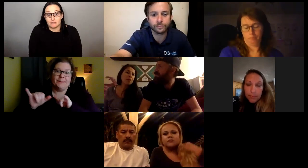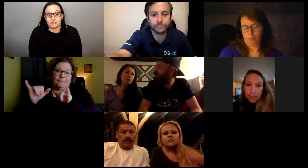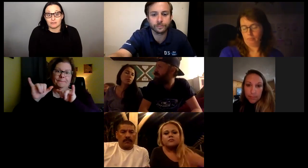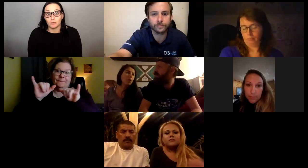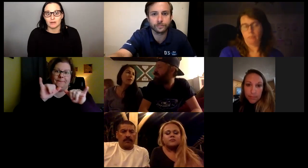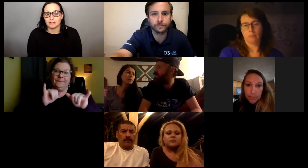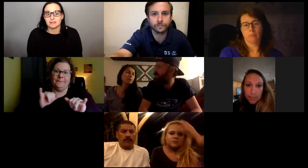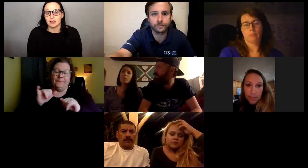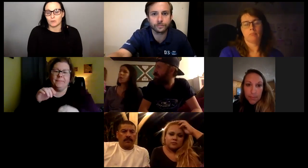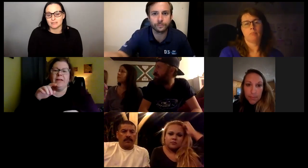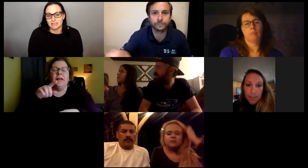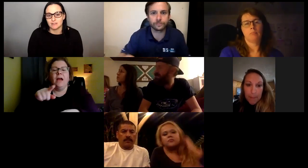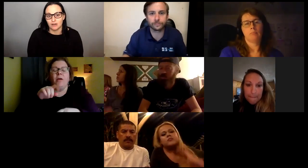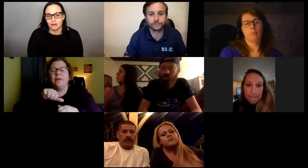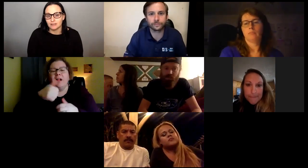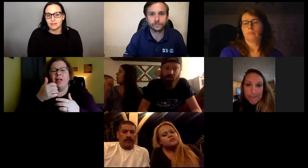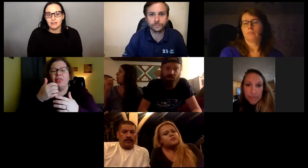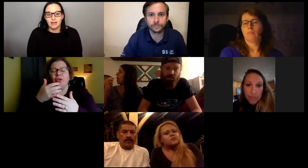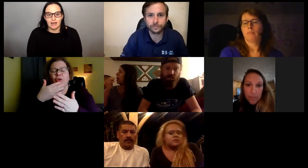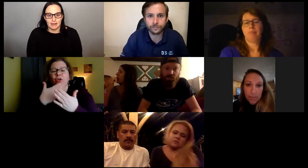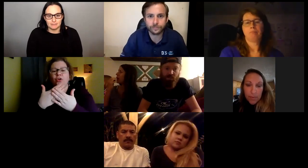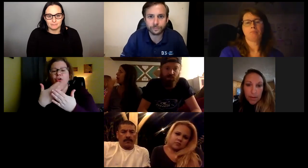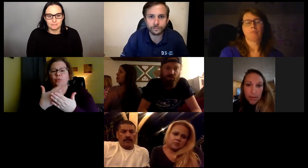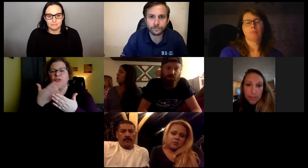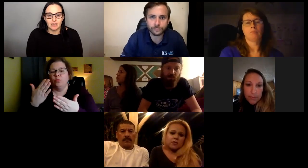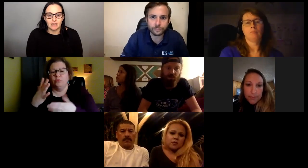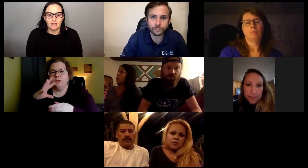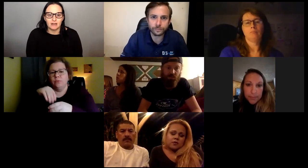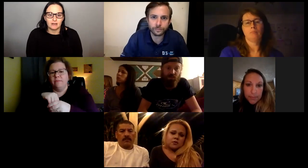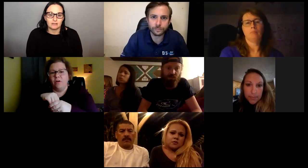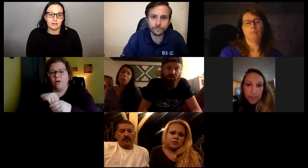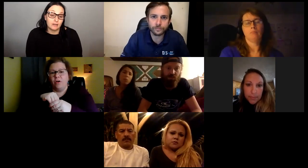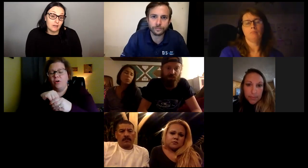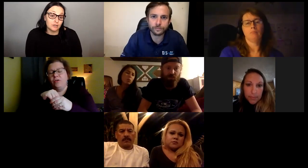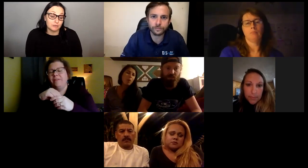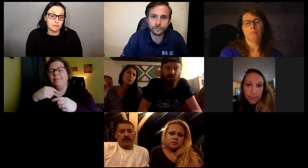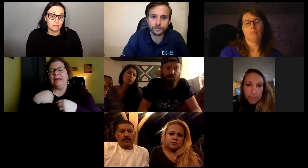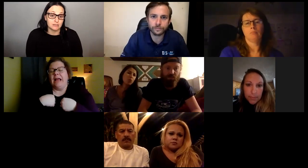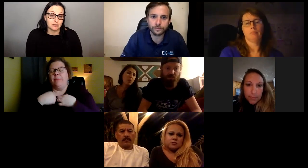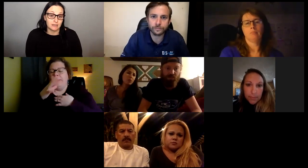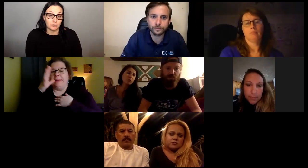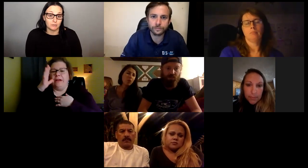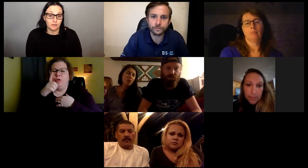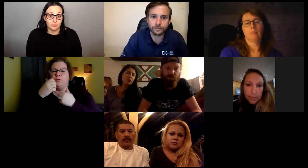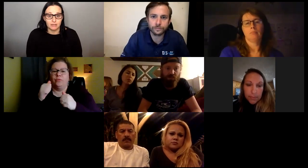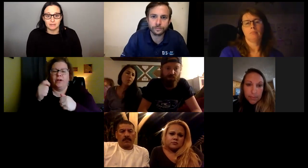everyone it's not a one size fits all um another good resource